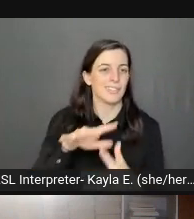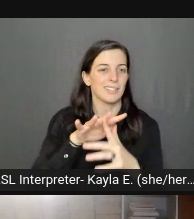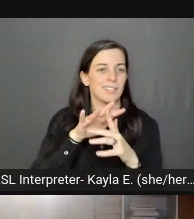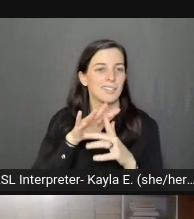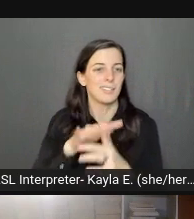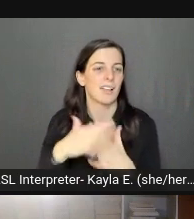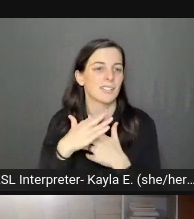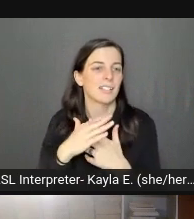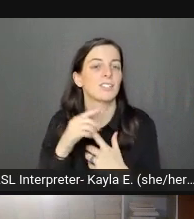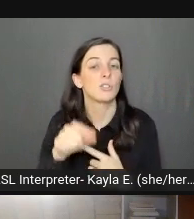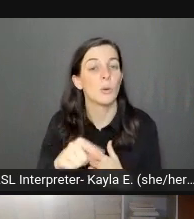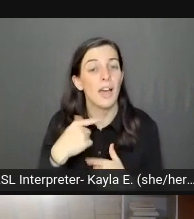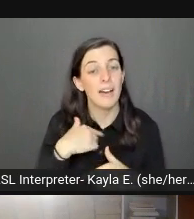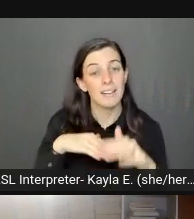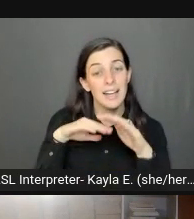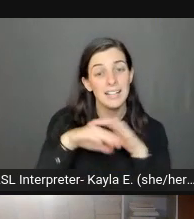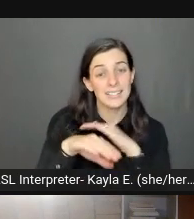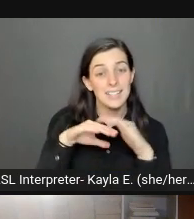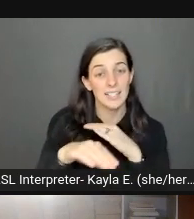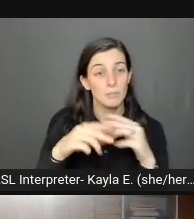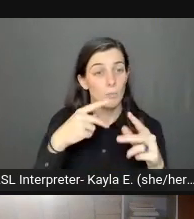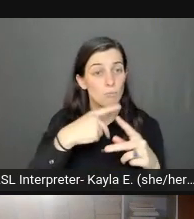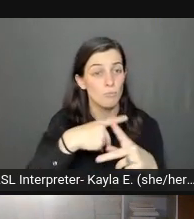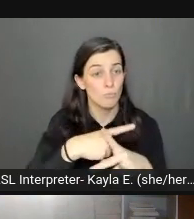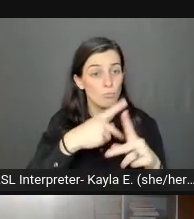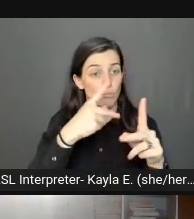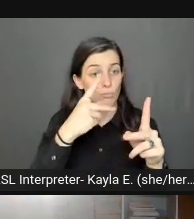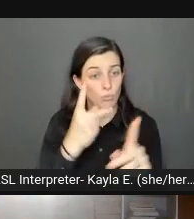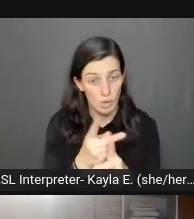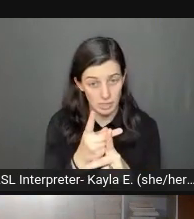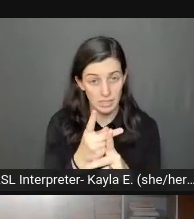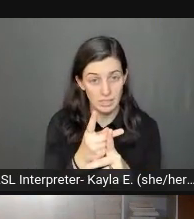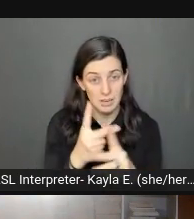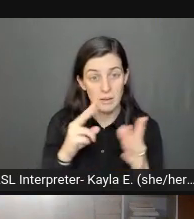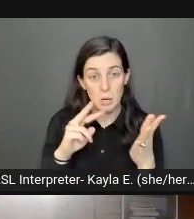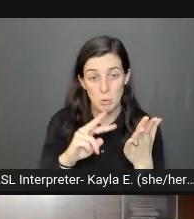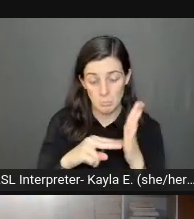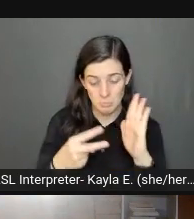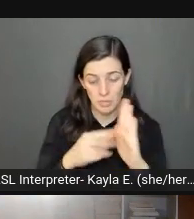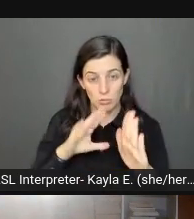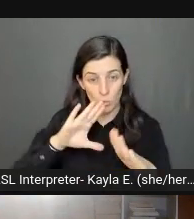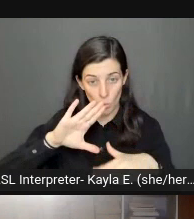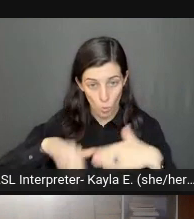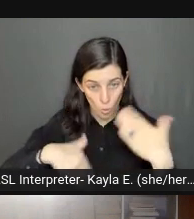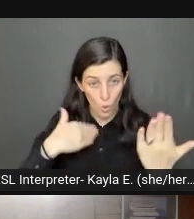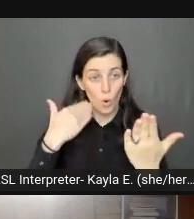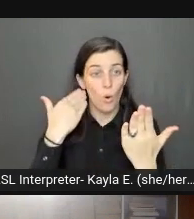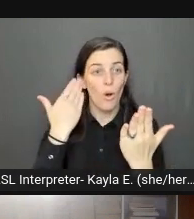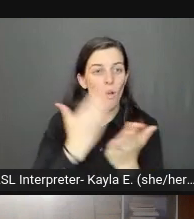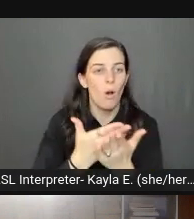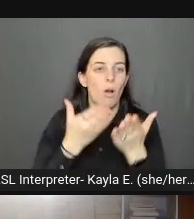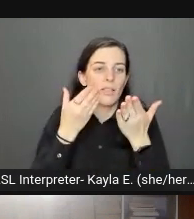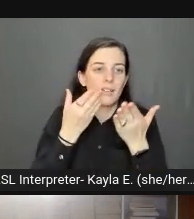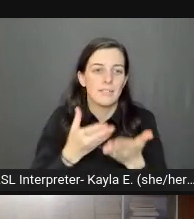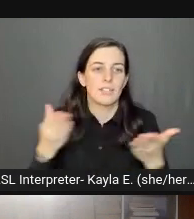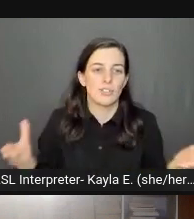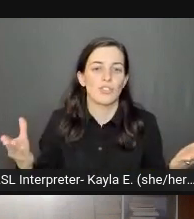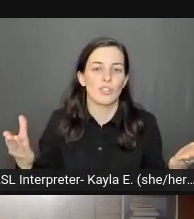Accessible product or website means that all of its features are available